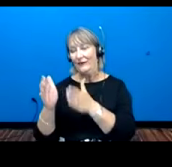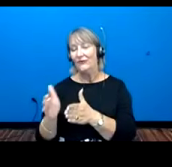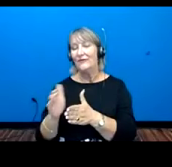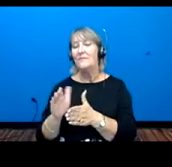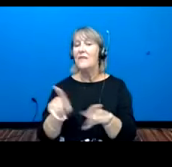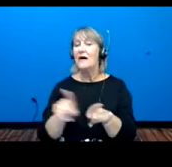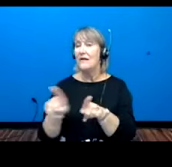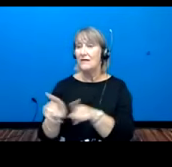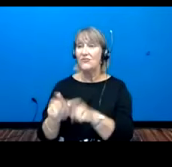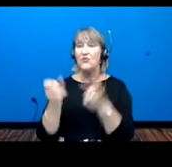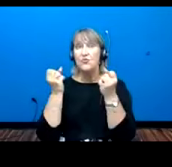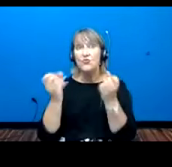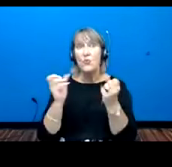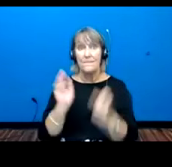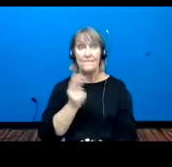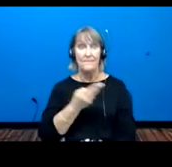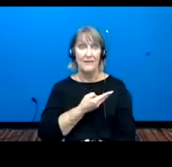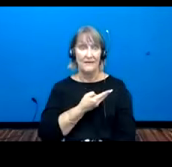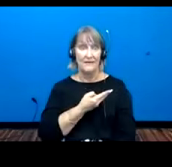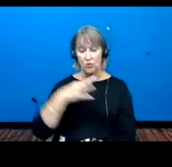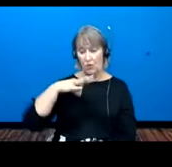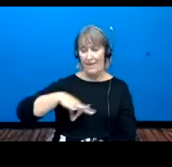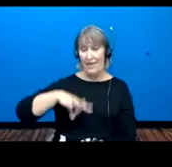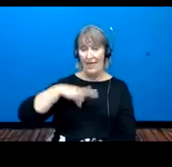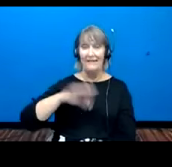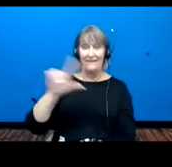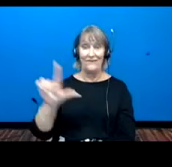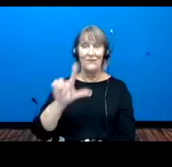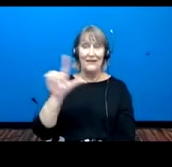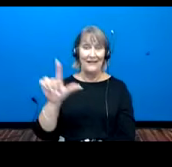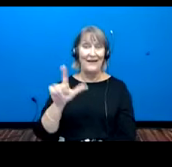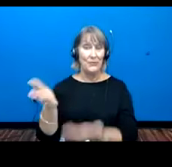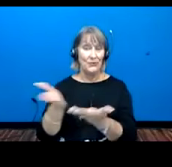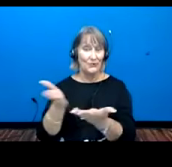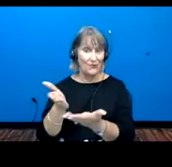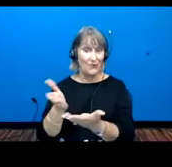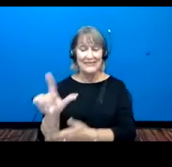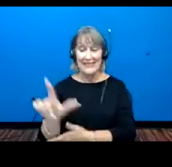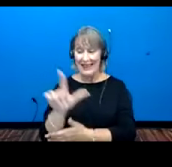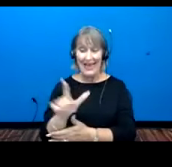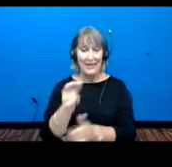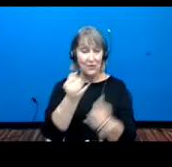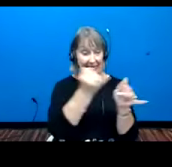there are so many of us that benefit and we absolutely would love to have the individual libraries as a partner in the networks,